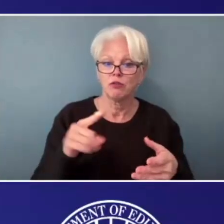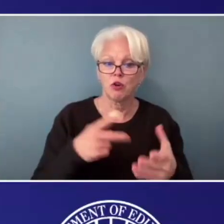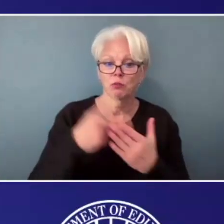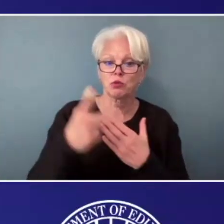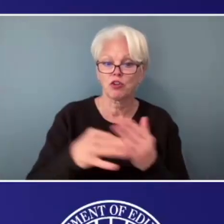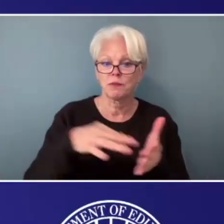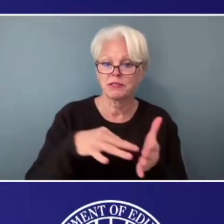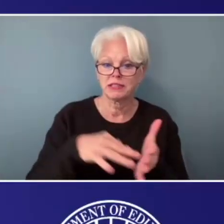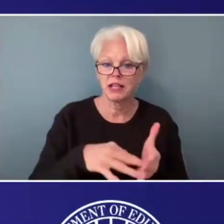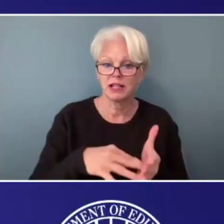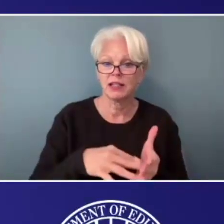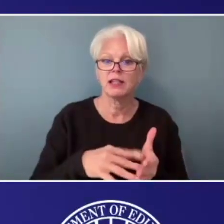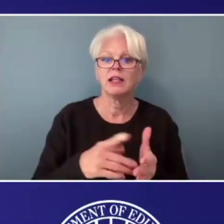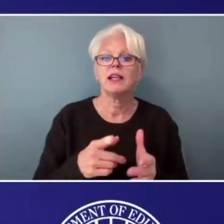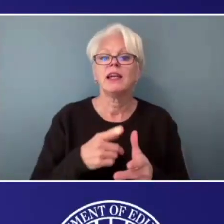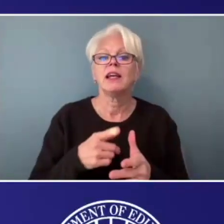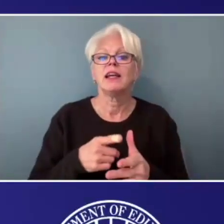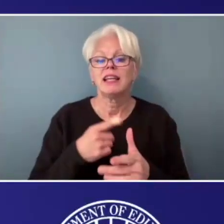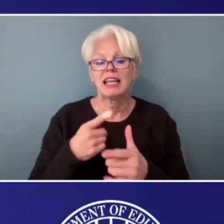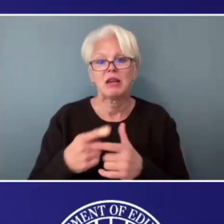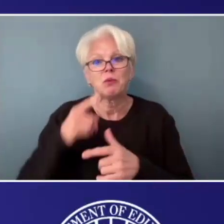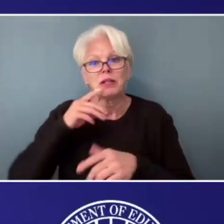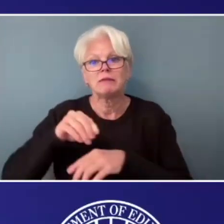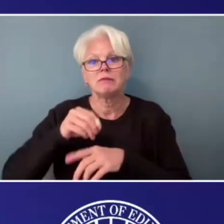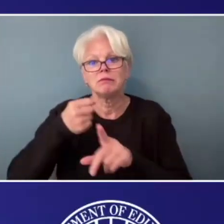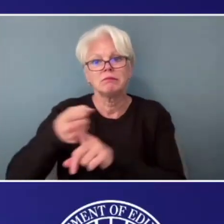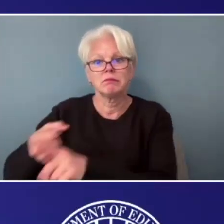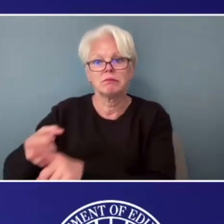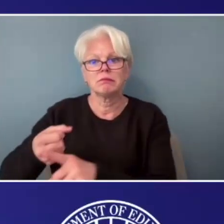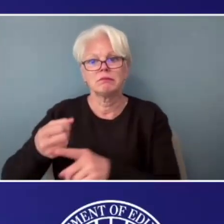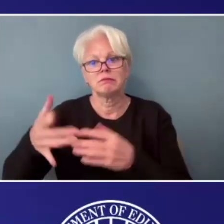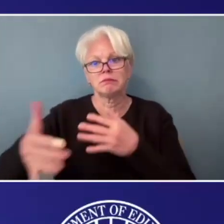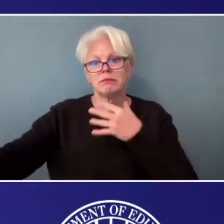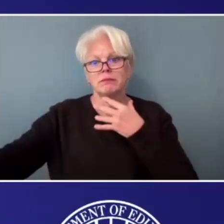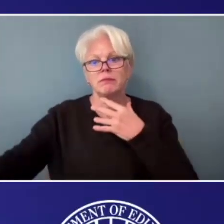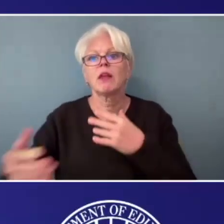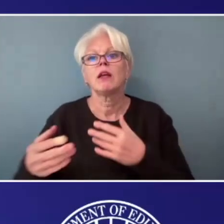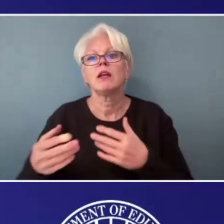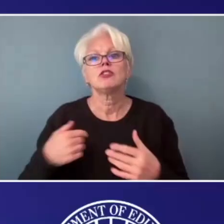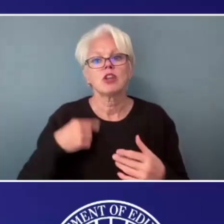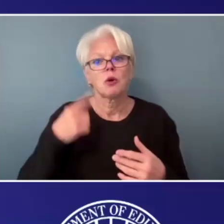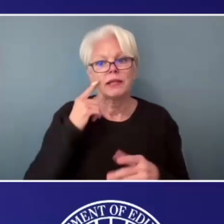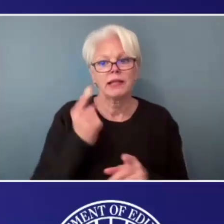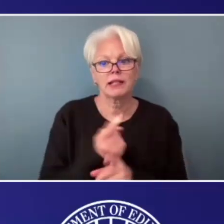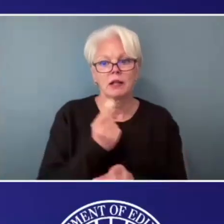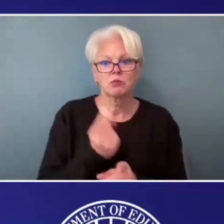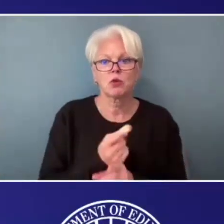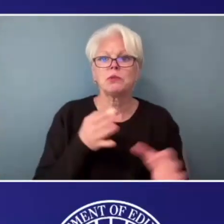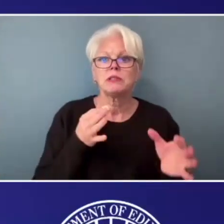consequences. We think it's appropriate to define it within this narrow section,